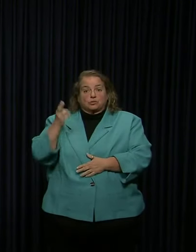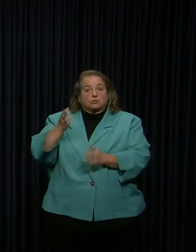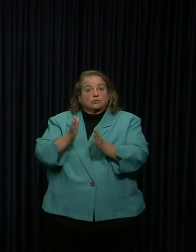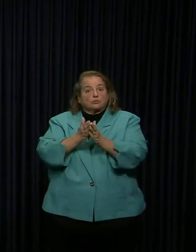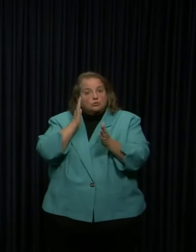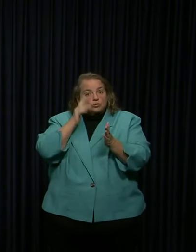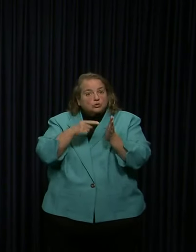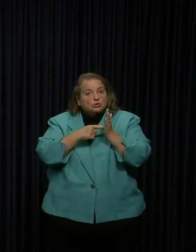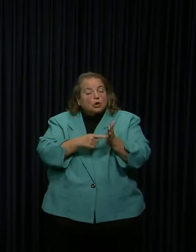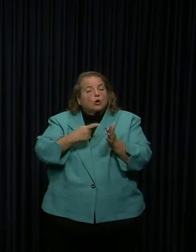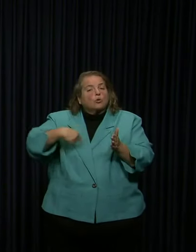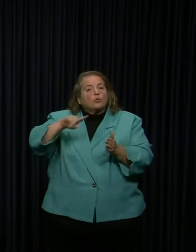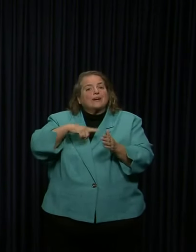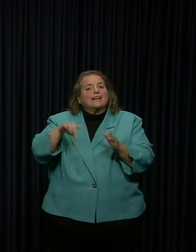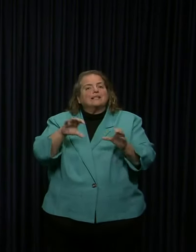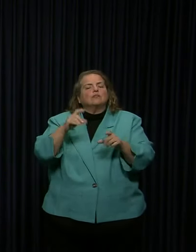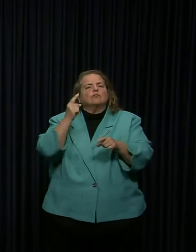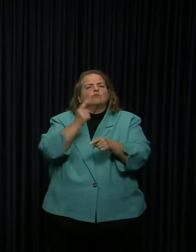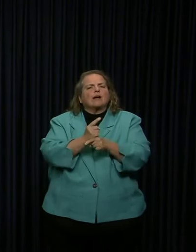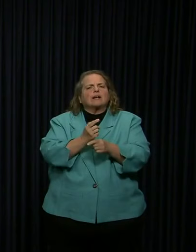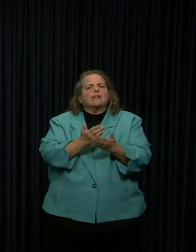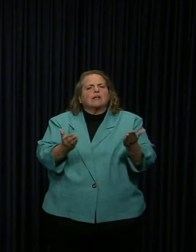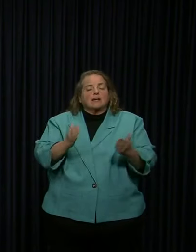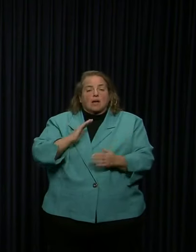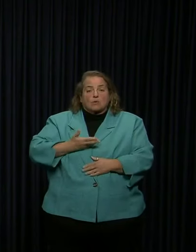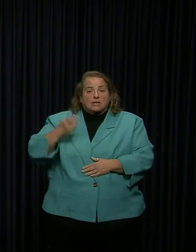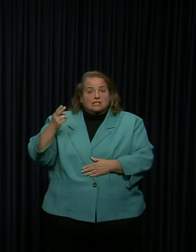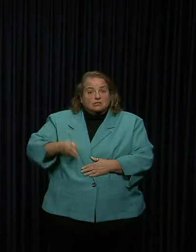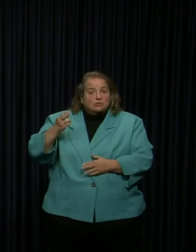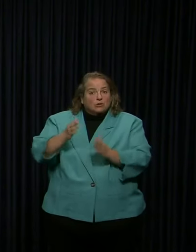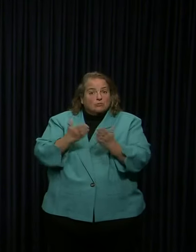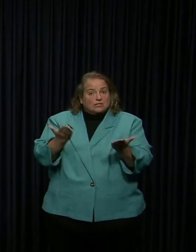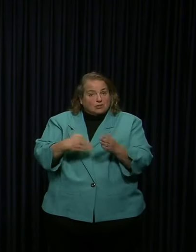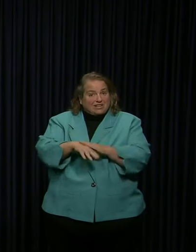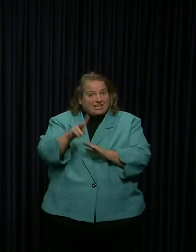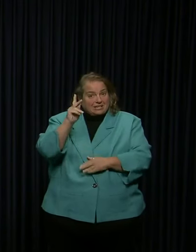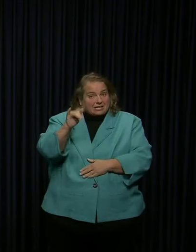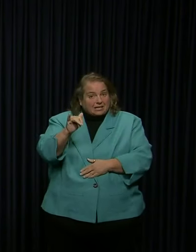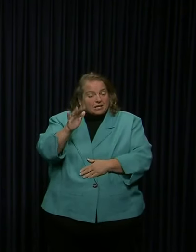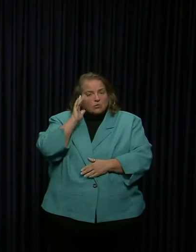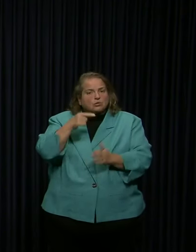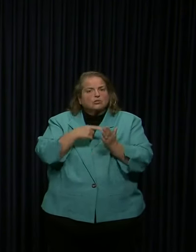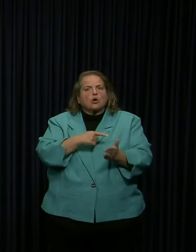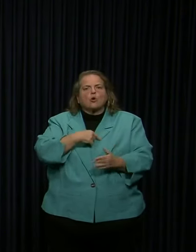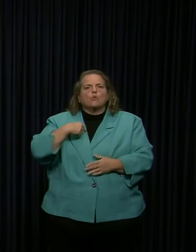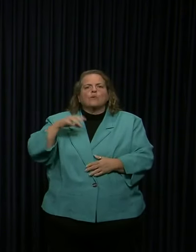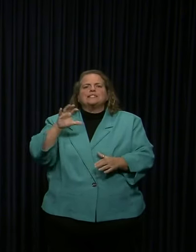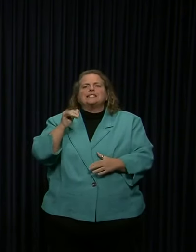STRONG FASHION, BUT I HOPE WE STAY UNITED OR MORE UNITED AFTER THIS.